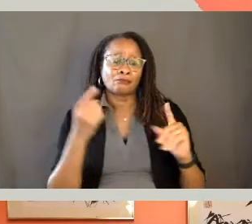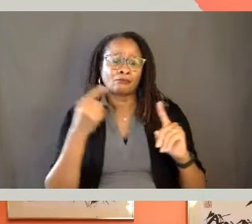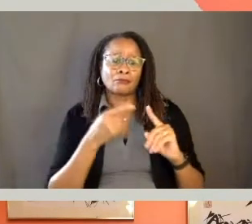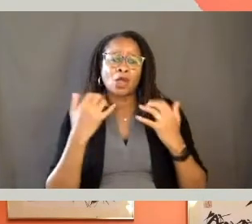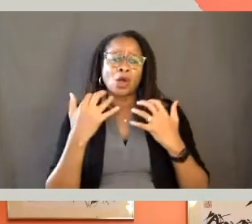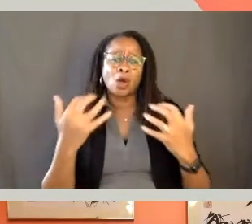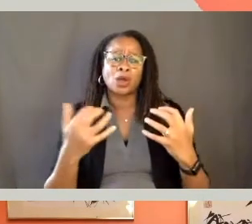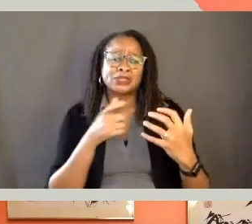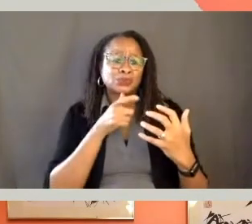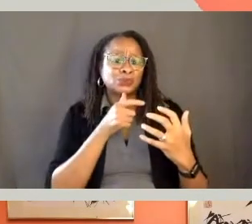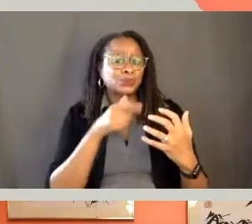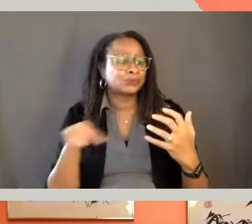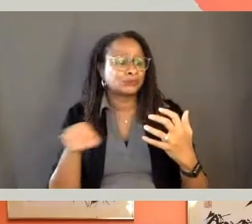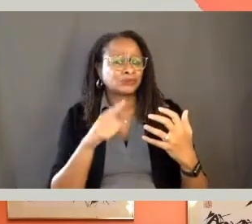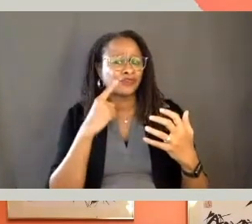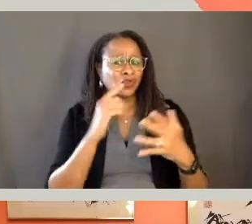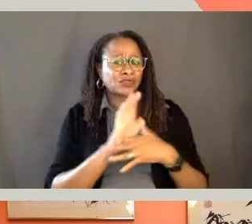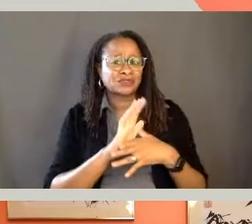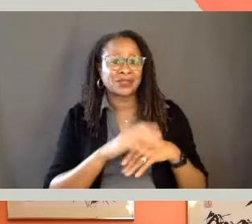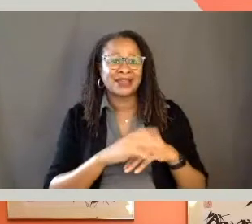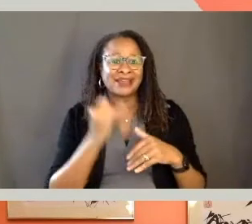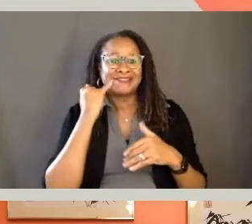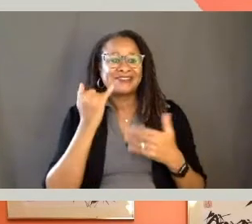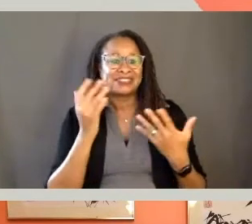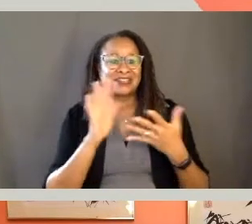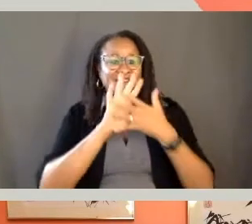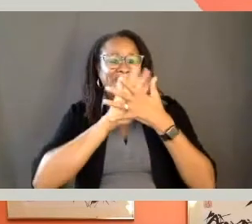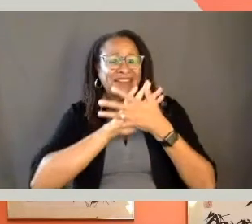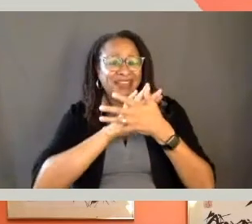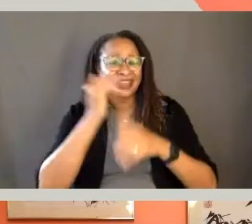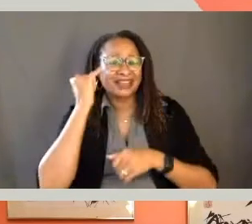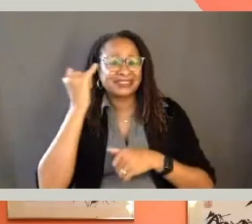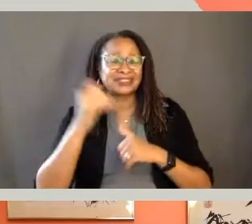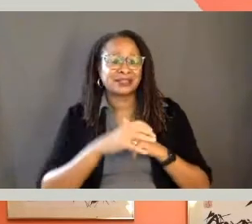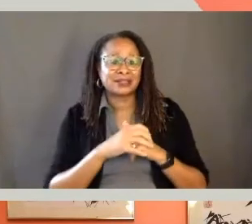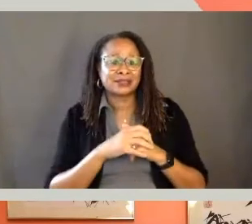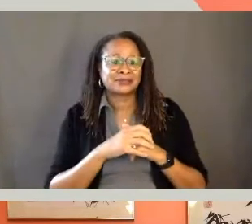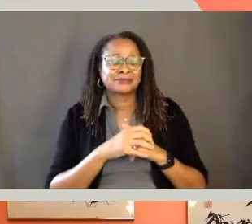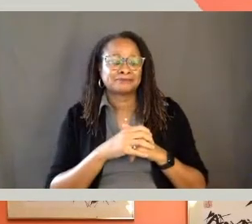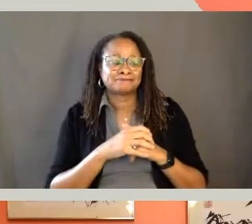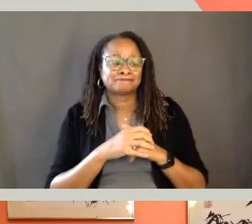You know, even if it's a vague notion, like at the time what do you kind of imagined that to be?